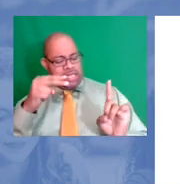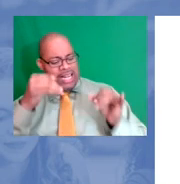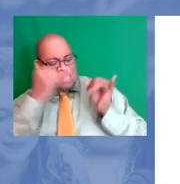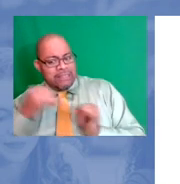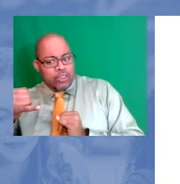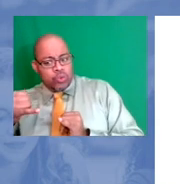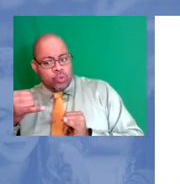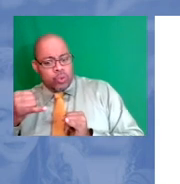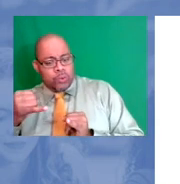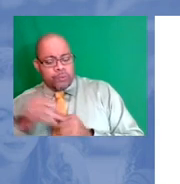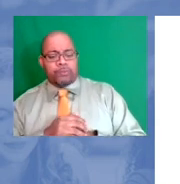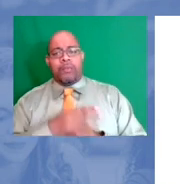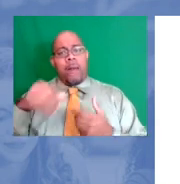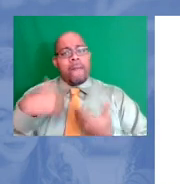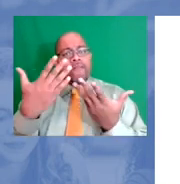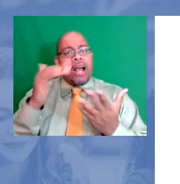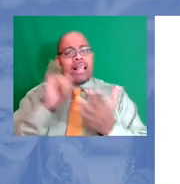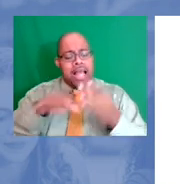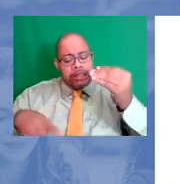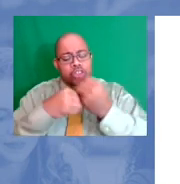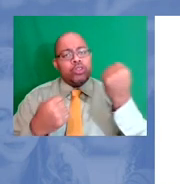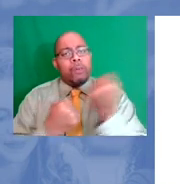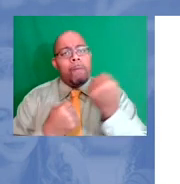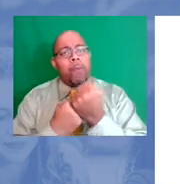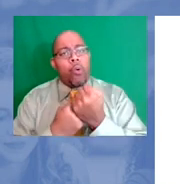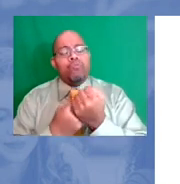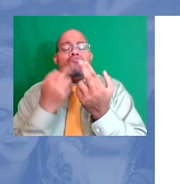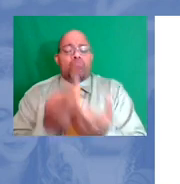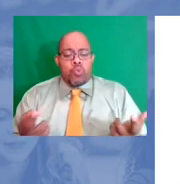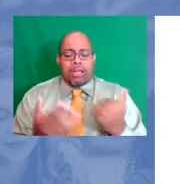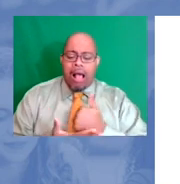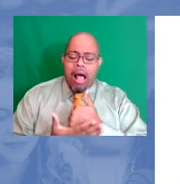PROVIDING THOSE ADDITIONAL SUPPORTS OR RESOURCES TO HELP THEM OVERCOME THOSE BARRIERS.